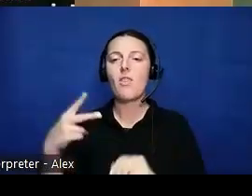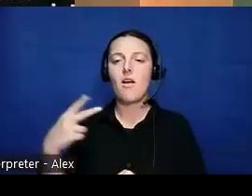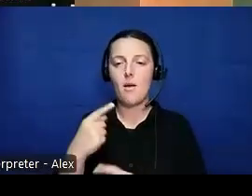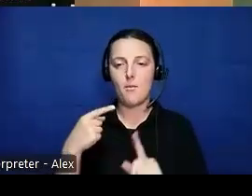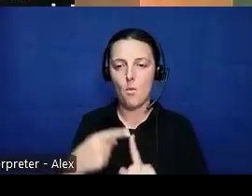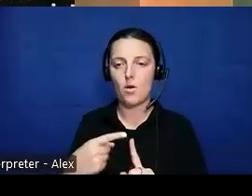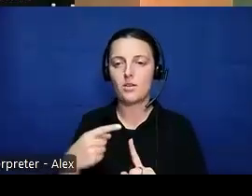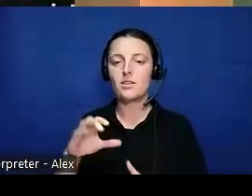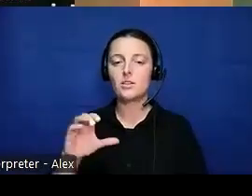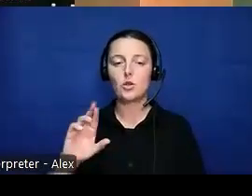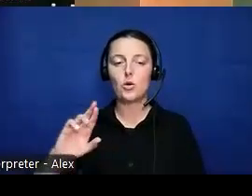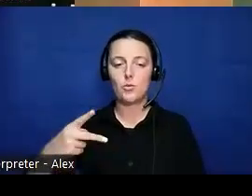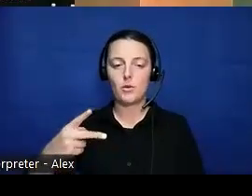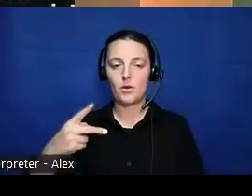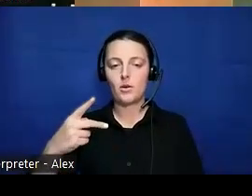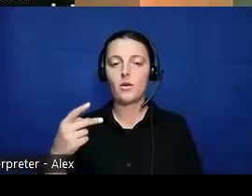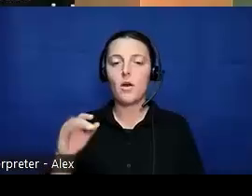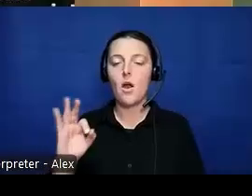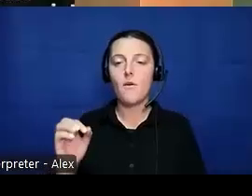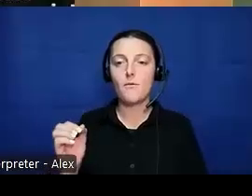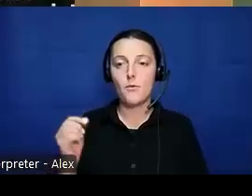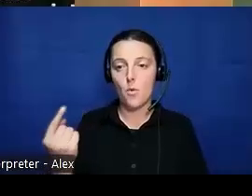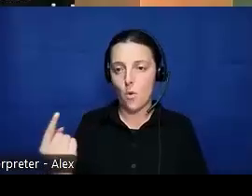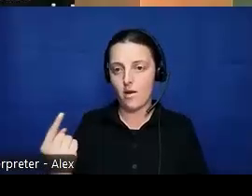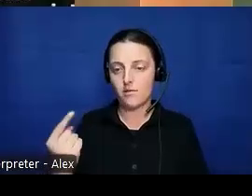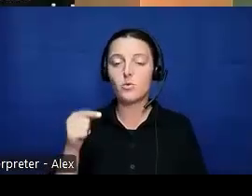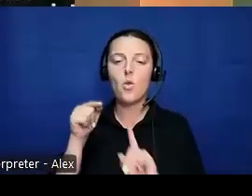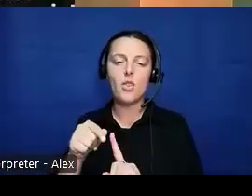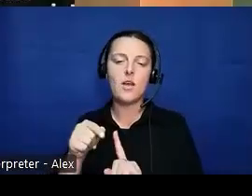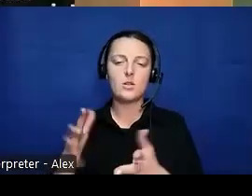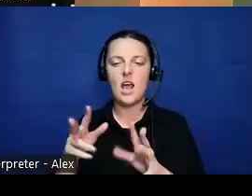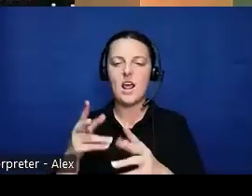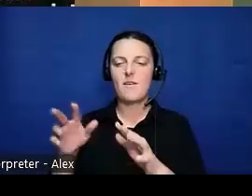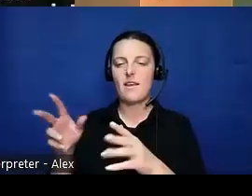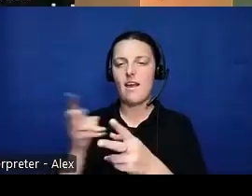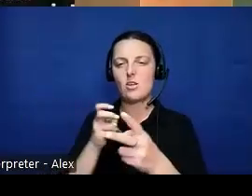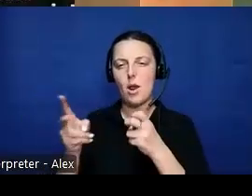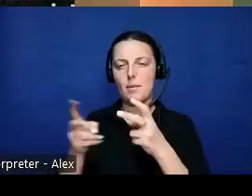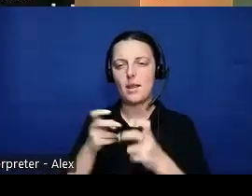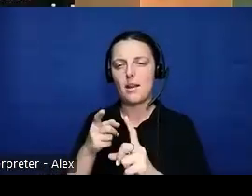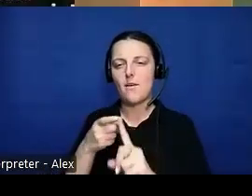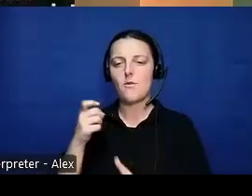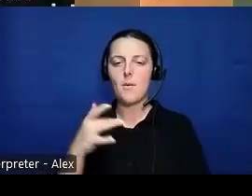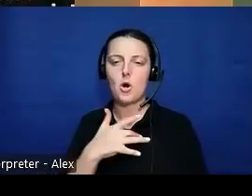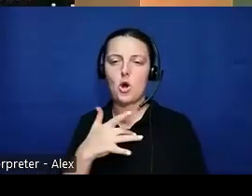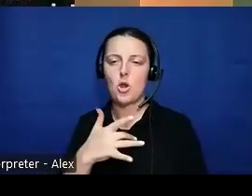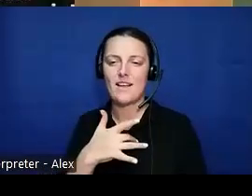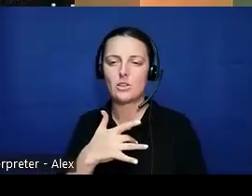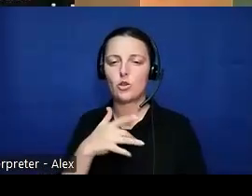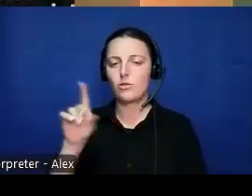sort of extrapolated from um cardiovascular data. Right? We just don't quite have enough behind us